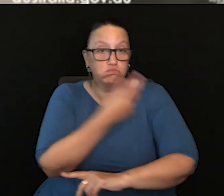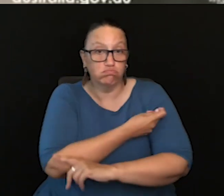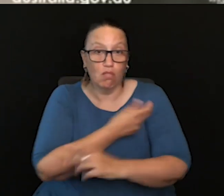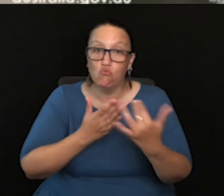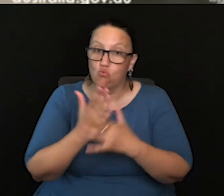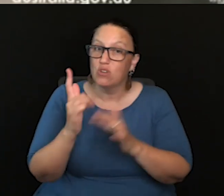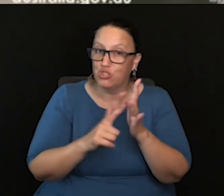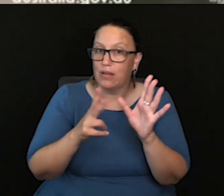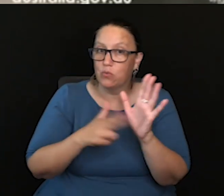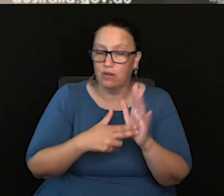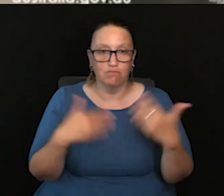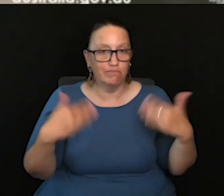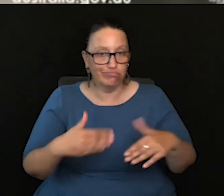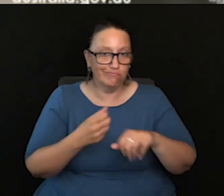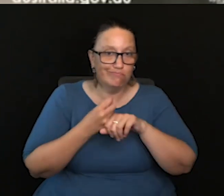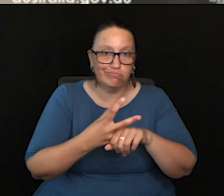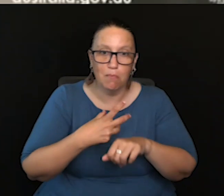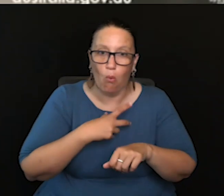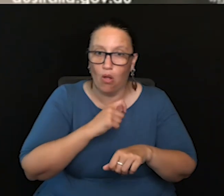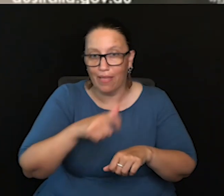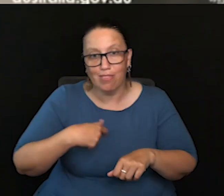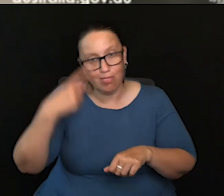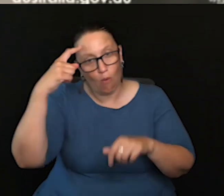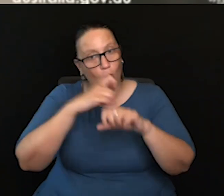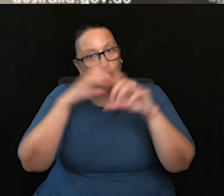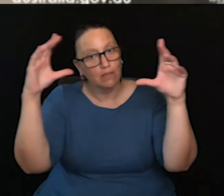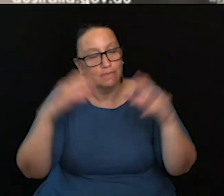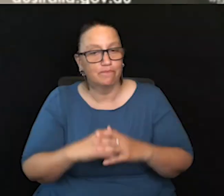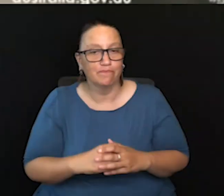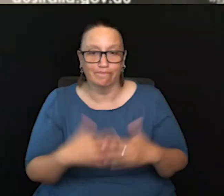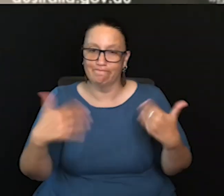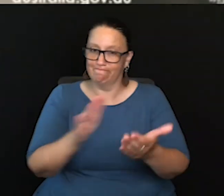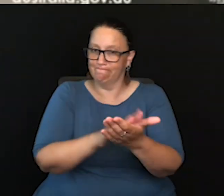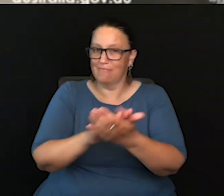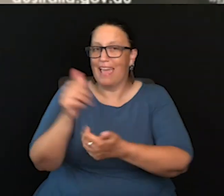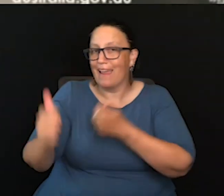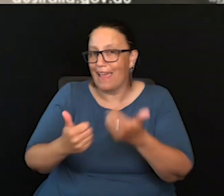Vastly more than expected, a real tribute to everybody involved.